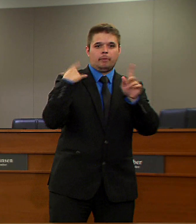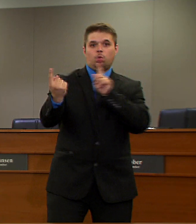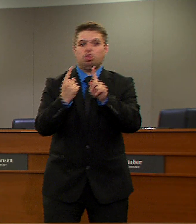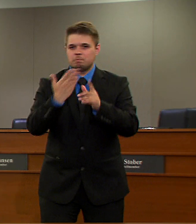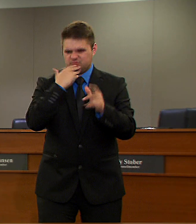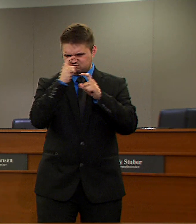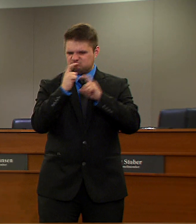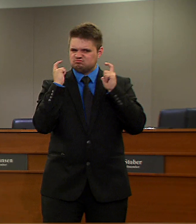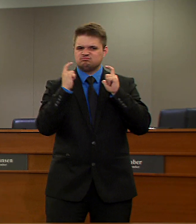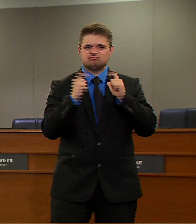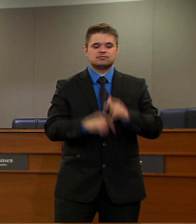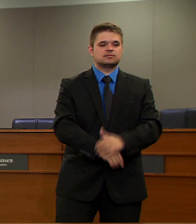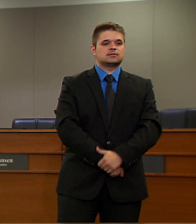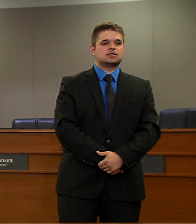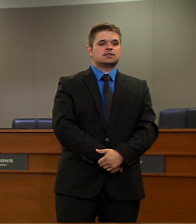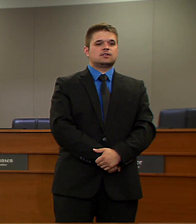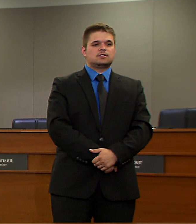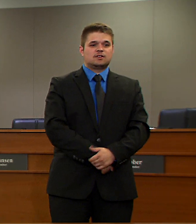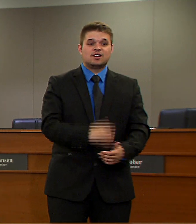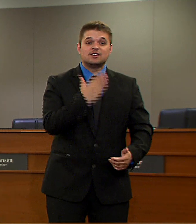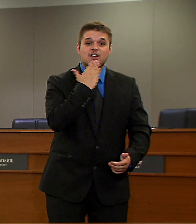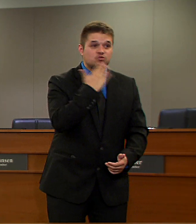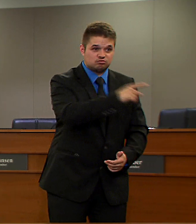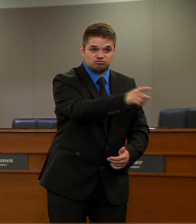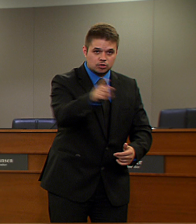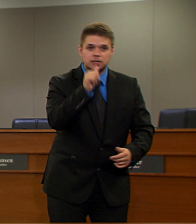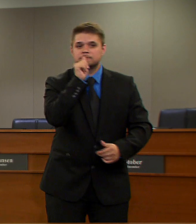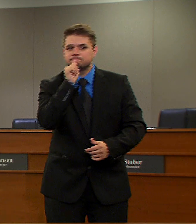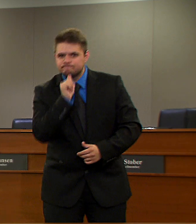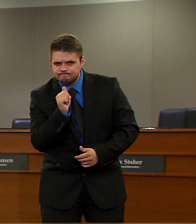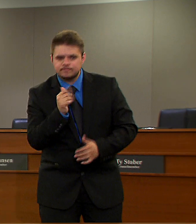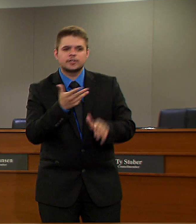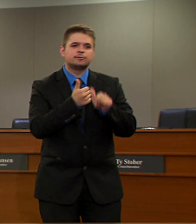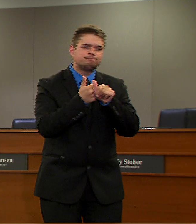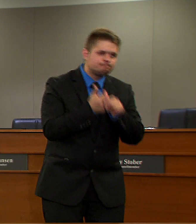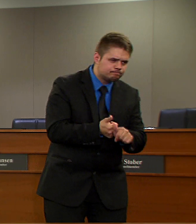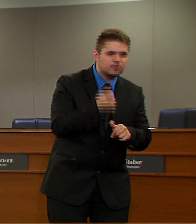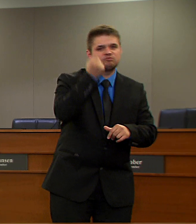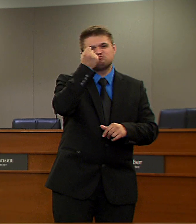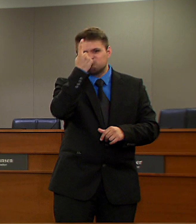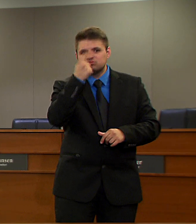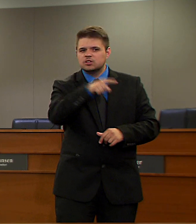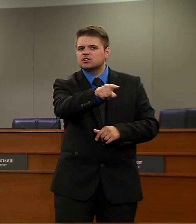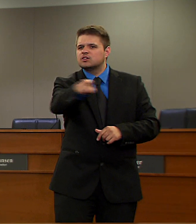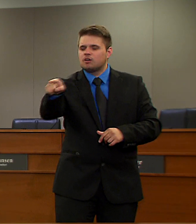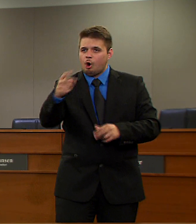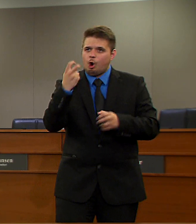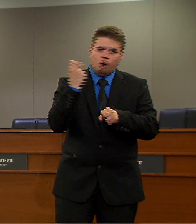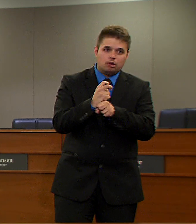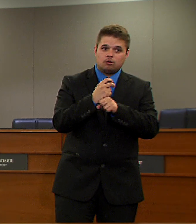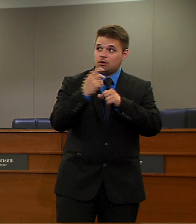crisis in our community. We realize that the pandemic is having a huge impact on our